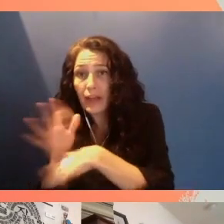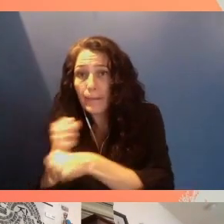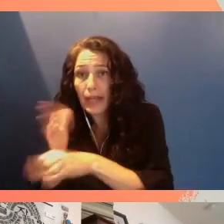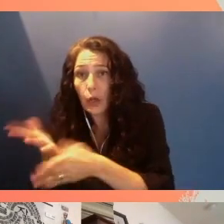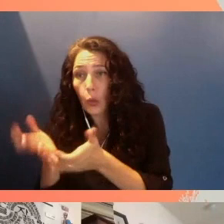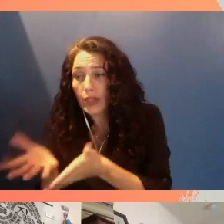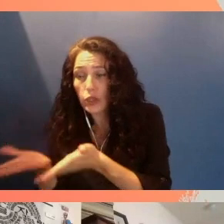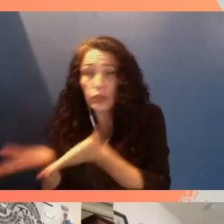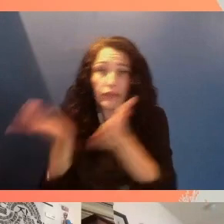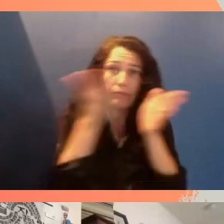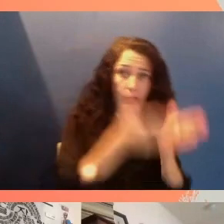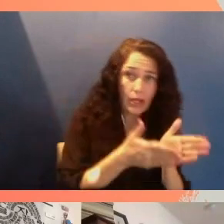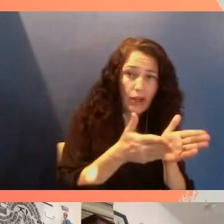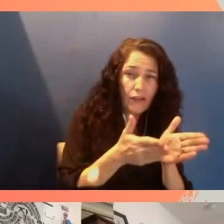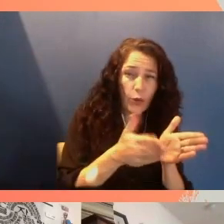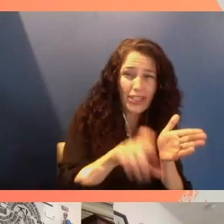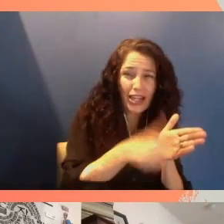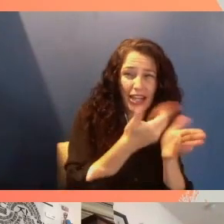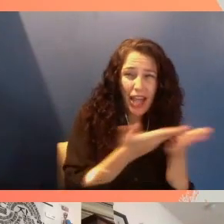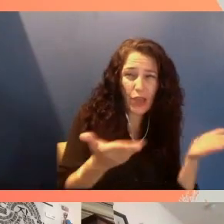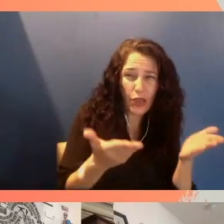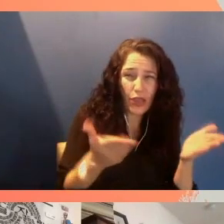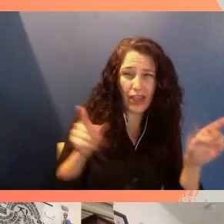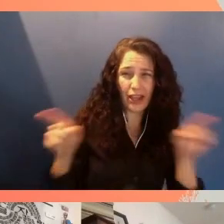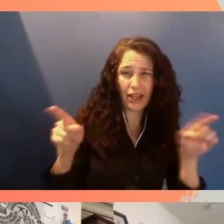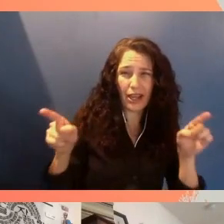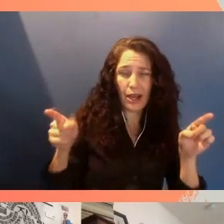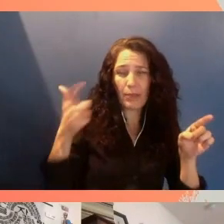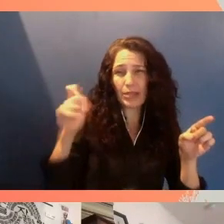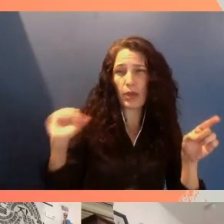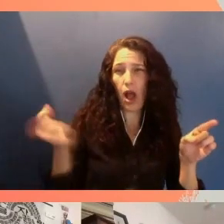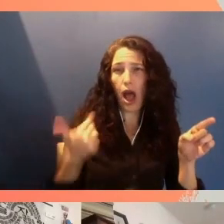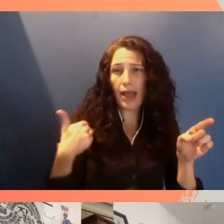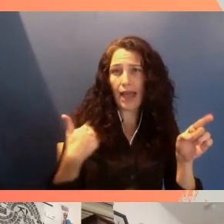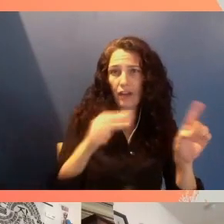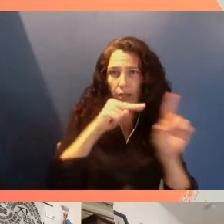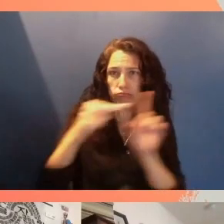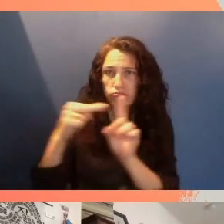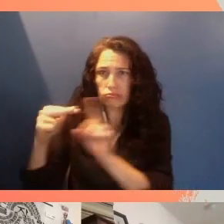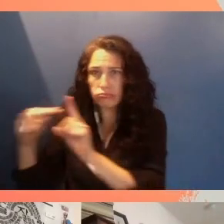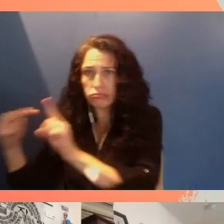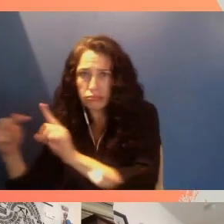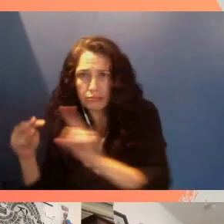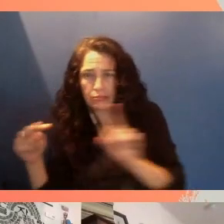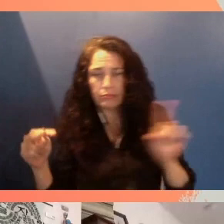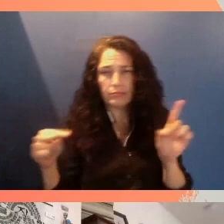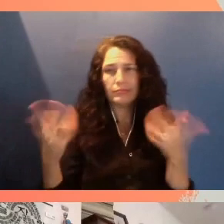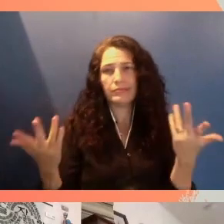And in many ways, each of us have our own subjectivities. And I think my truth is valid,